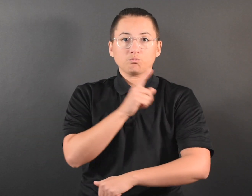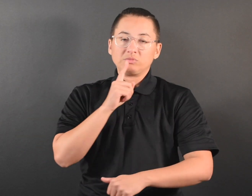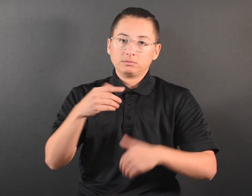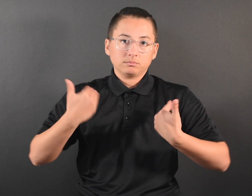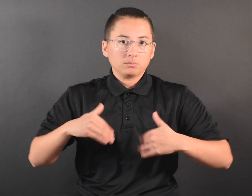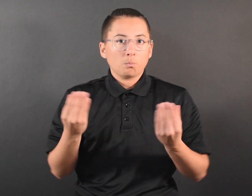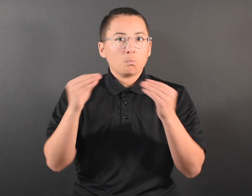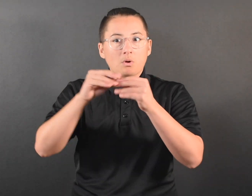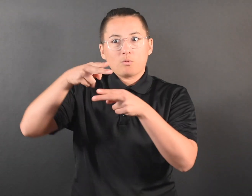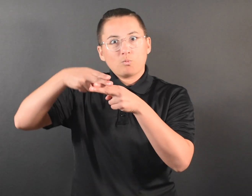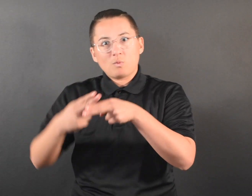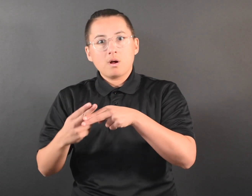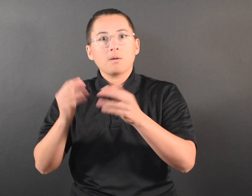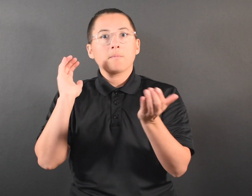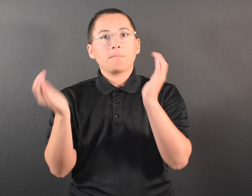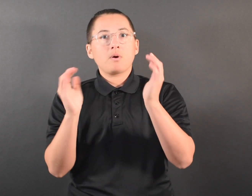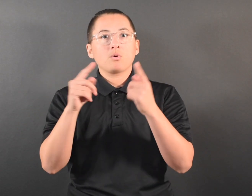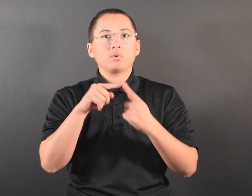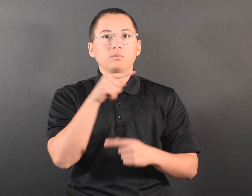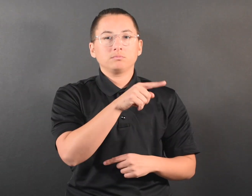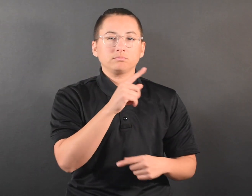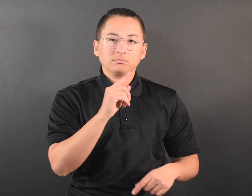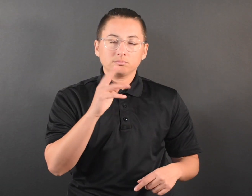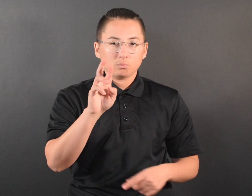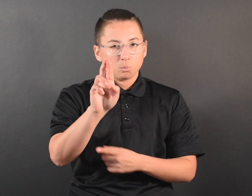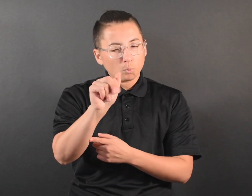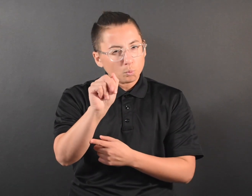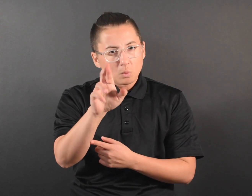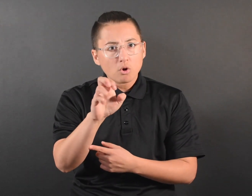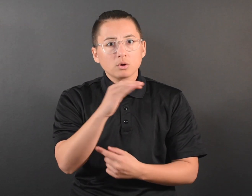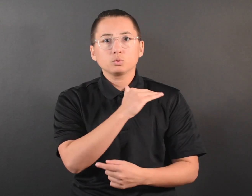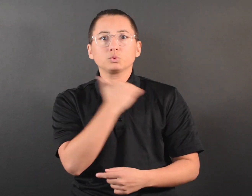The benefits of vaccination outweigh the very rare risks of certain reactions.